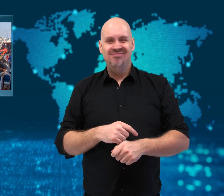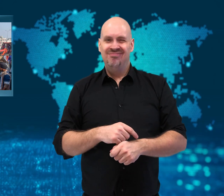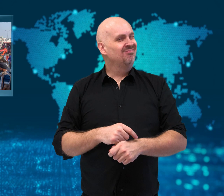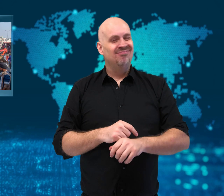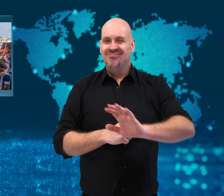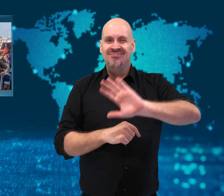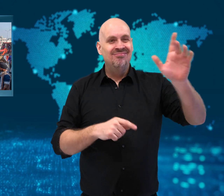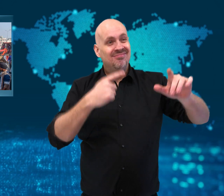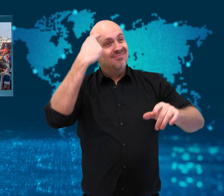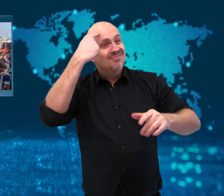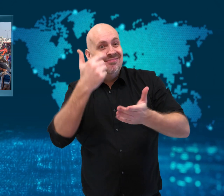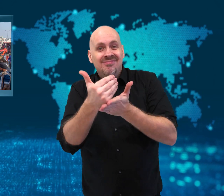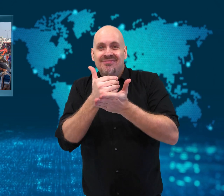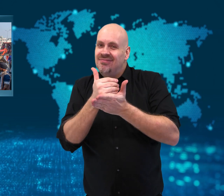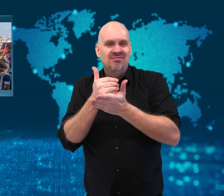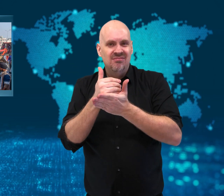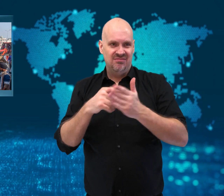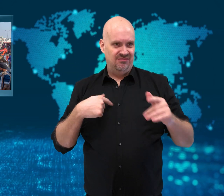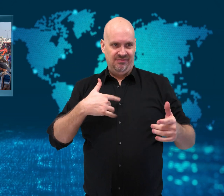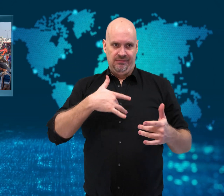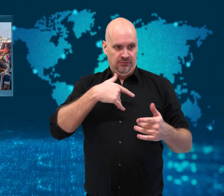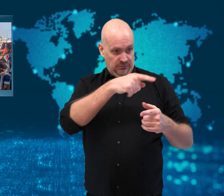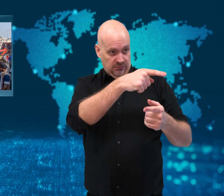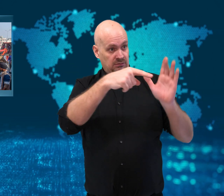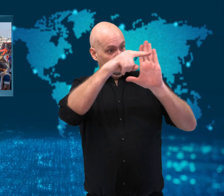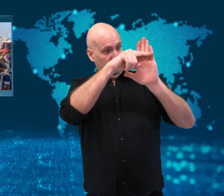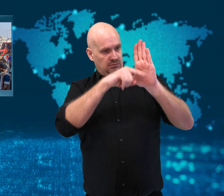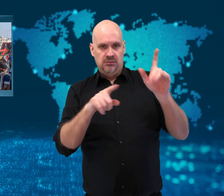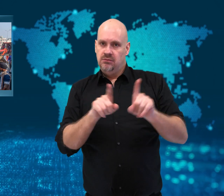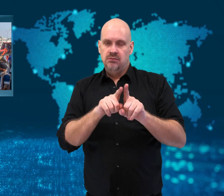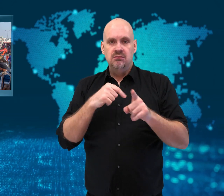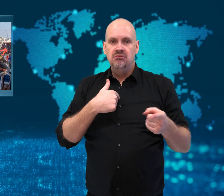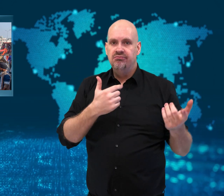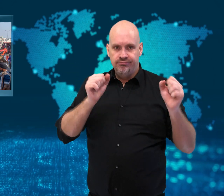longer protect pricing and shortages.